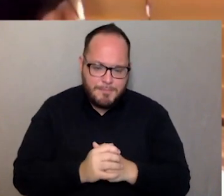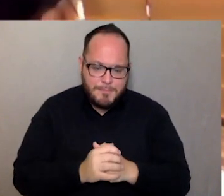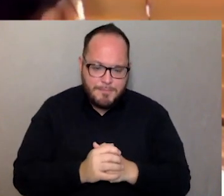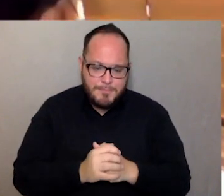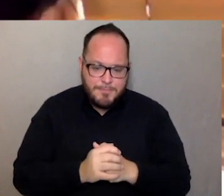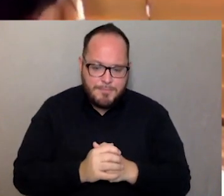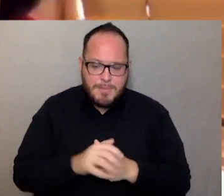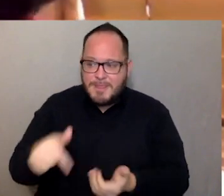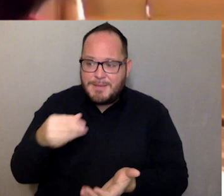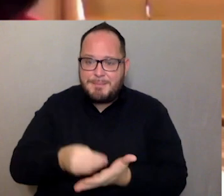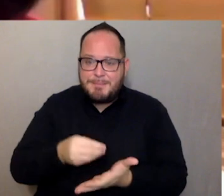FAMILIES, MANY WITH CHILDREN WHO ARE NOW REQUIRED TO LEARN FROM